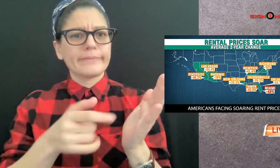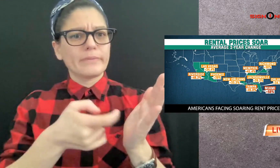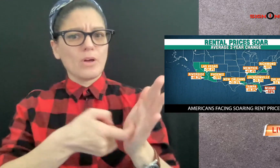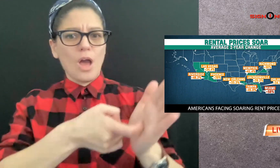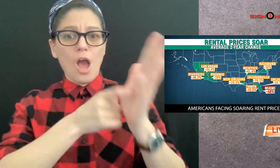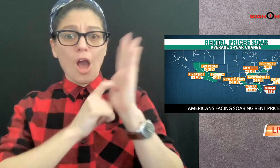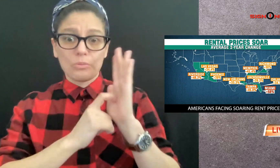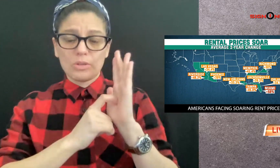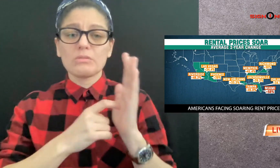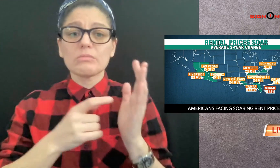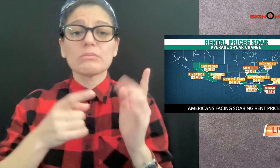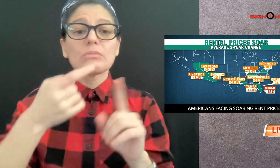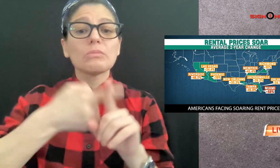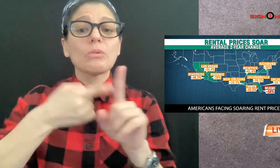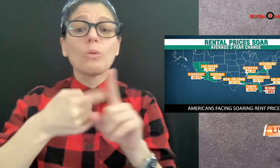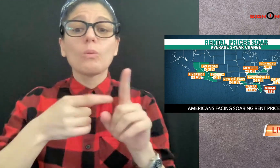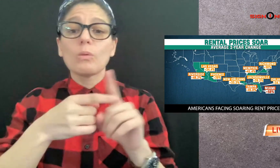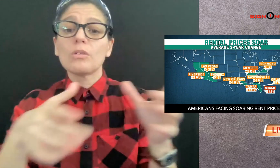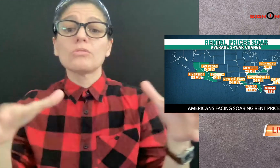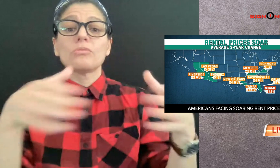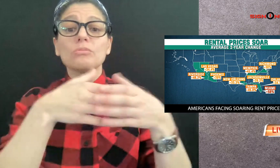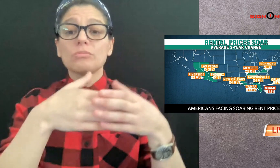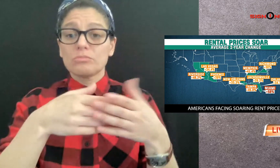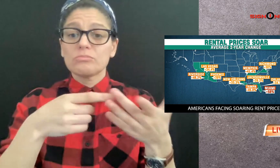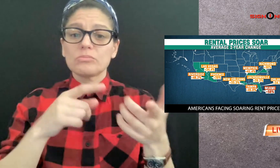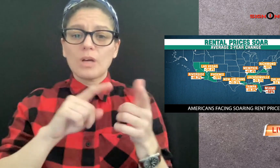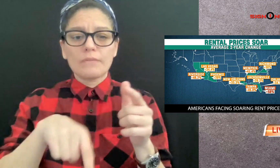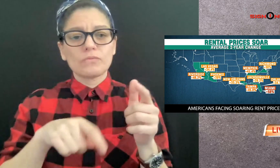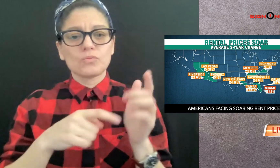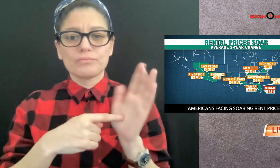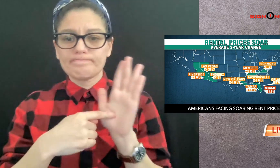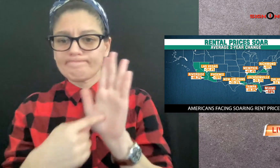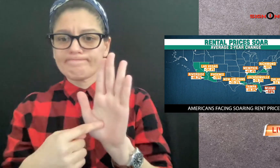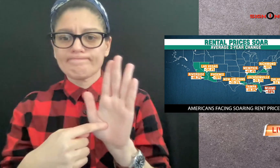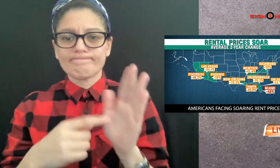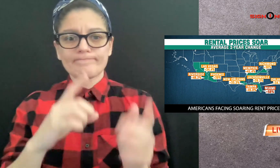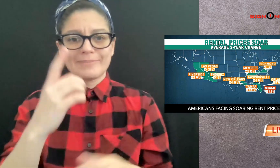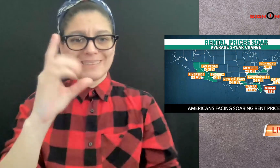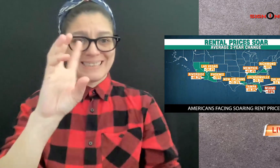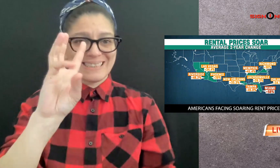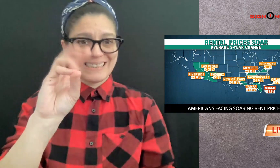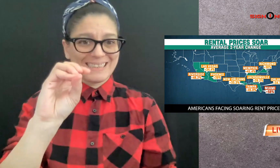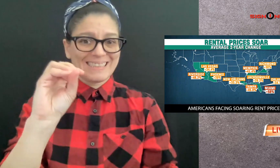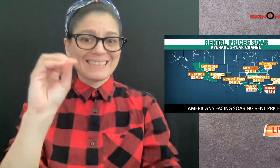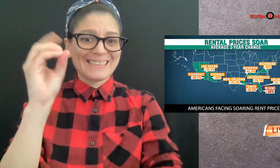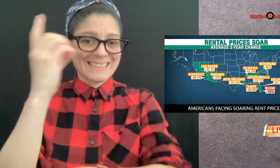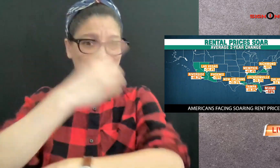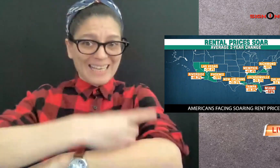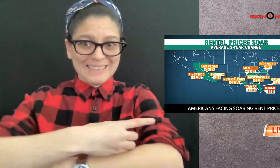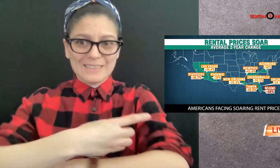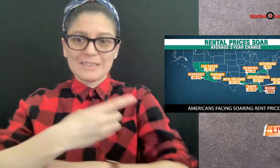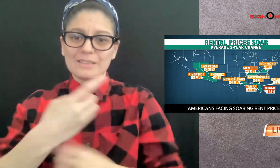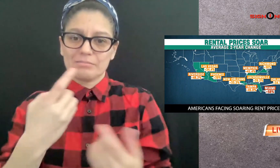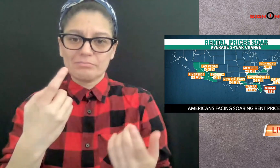the city of Miami passed the law that requires landlords give tenants 60 days notice